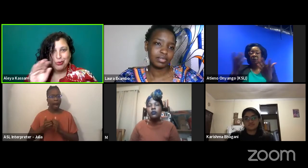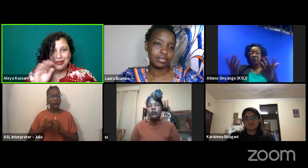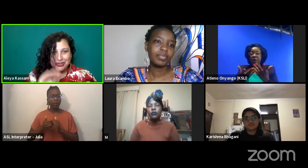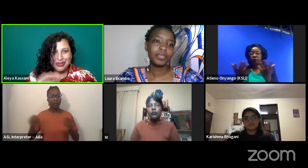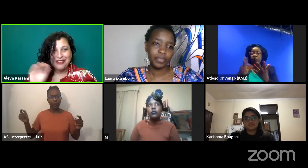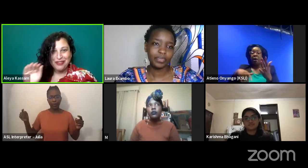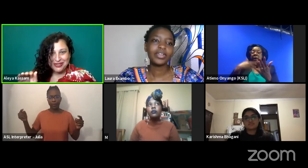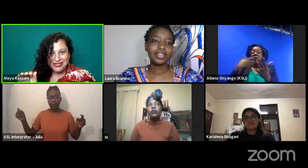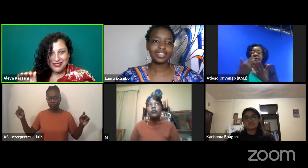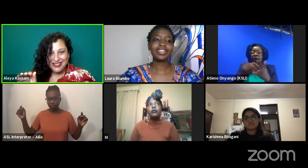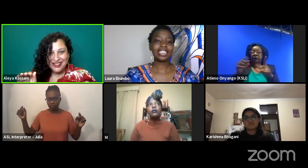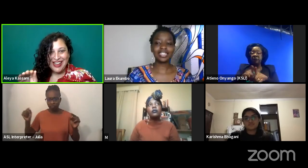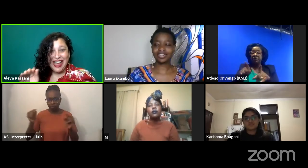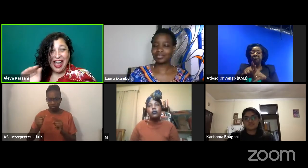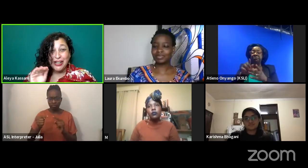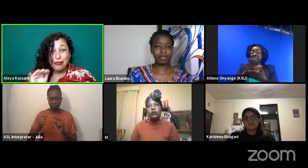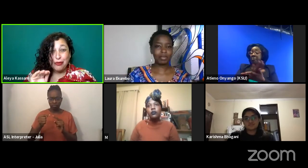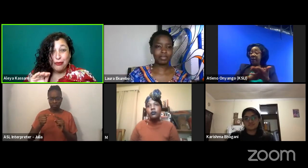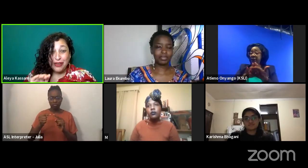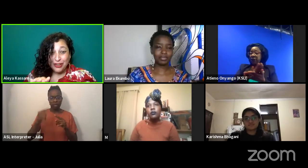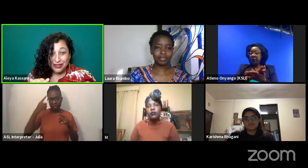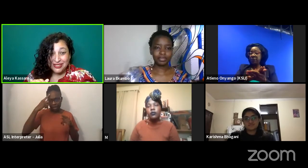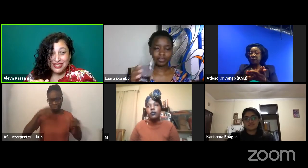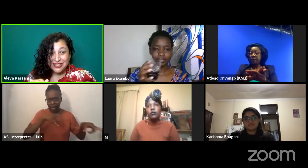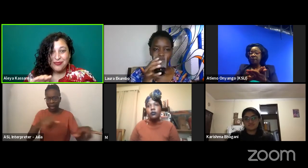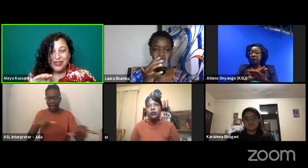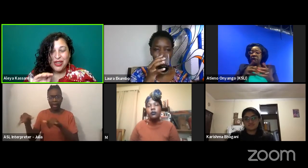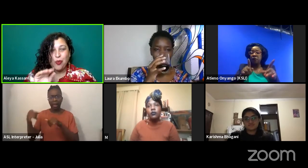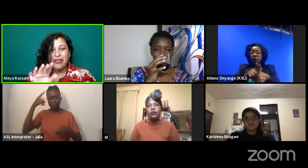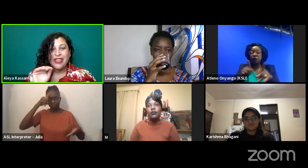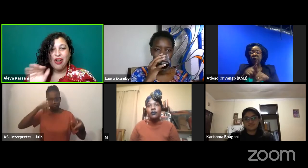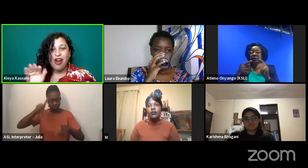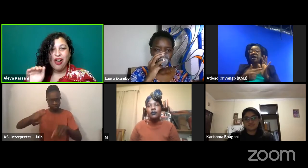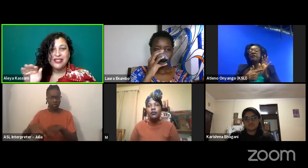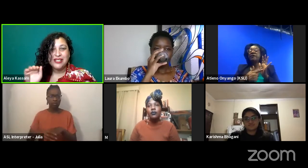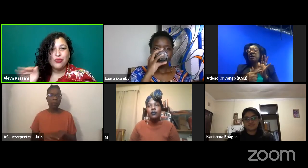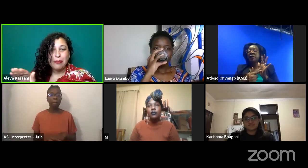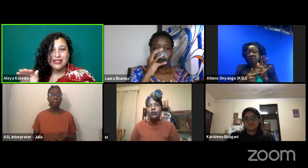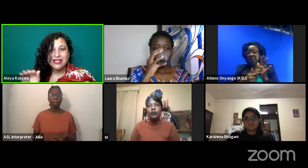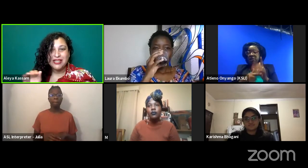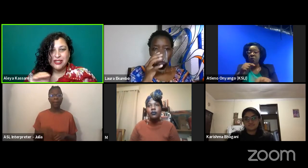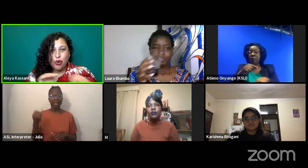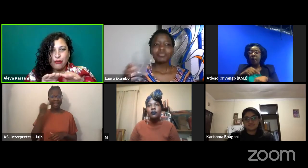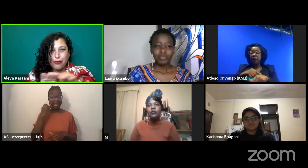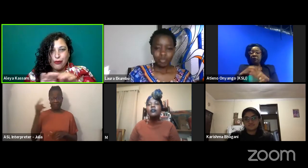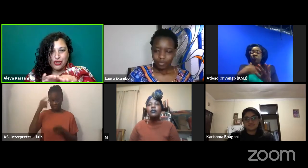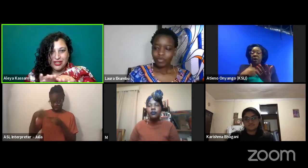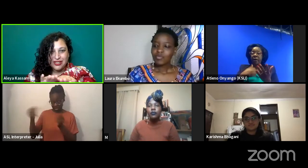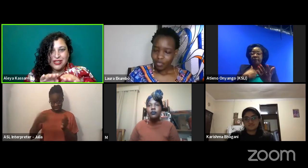both literally and figuratively. And it reveals when there are discrepancies or fictions,